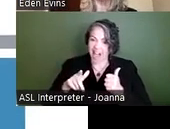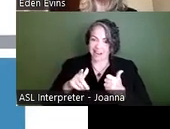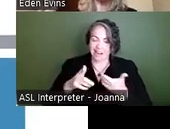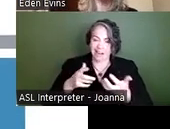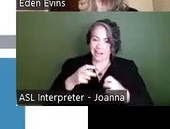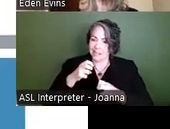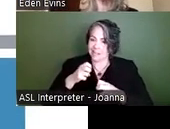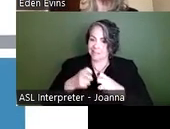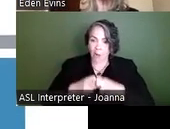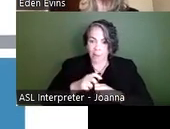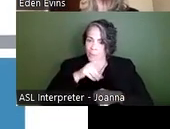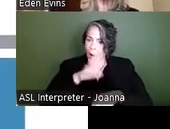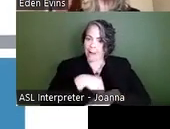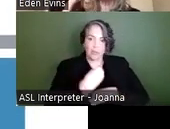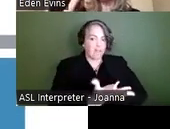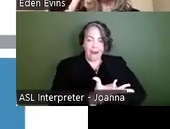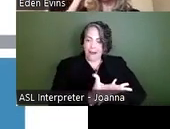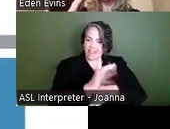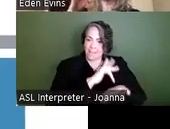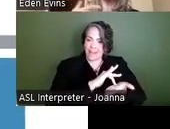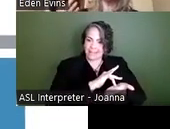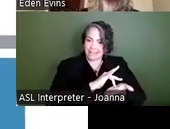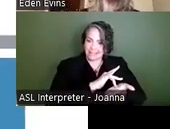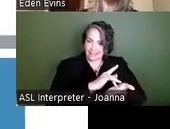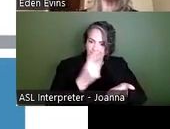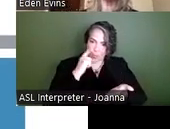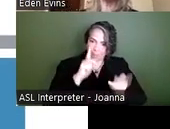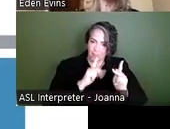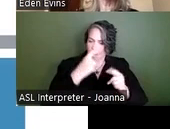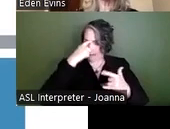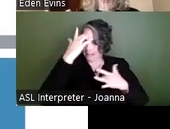There's a lot of prejudice and fear about these medications because there's a lot of hype about